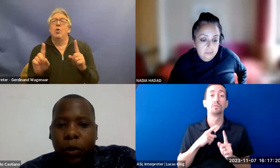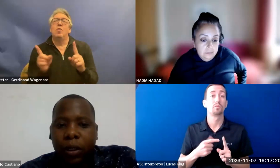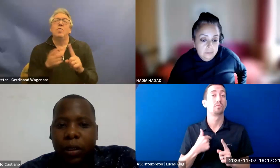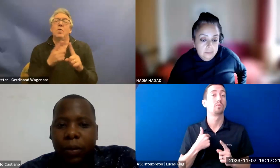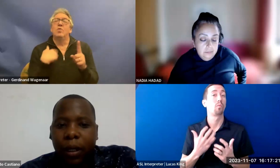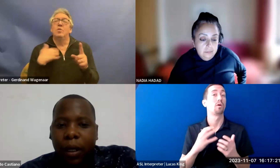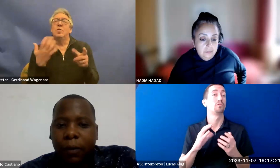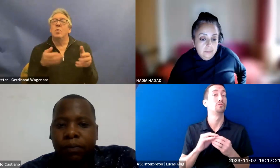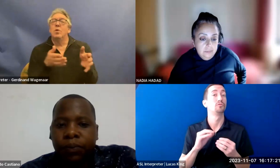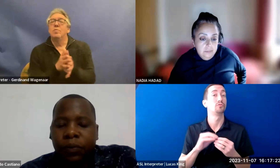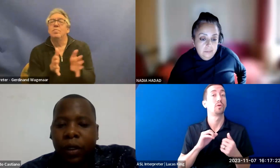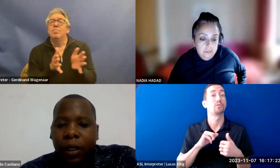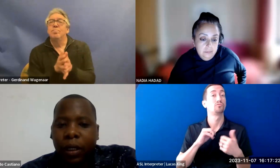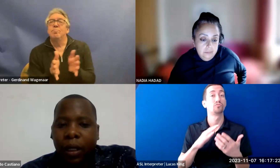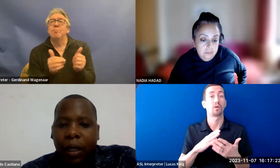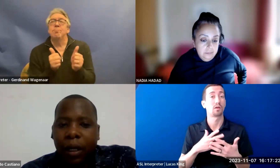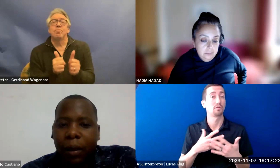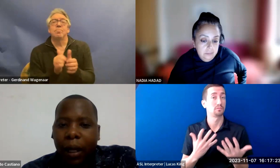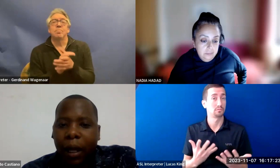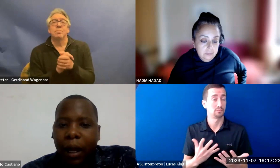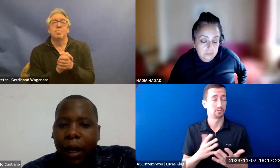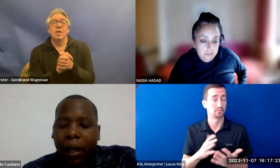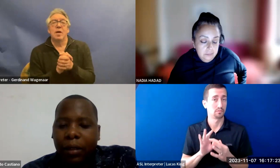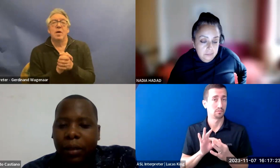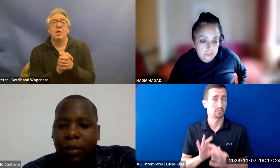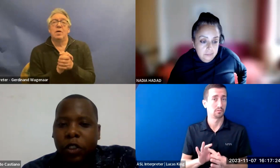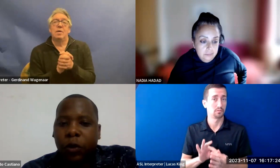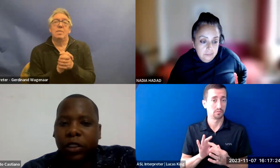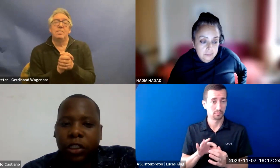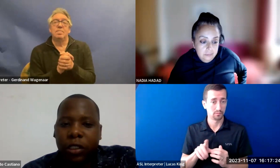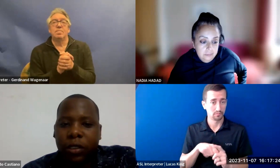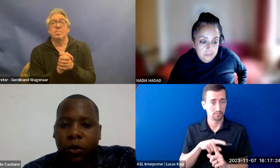has to do with the strategies